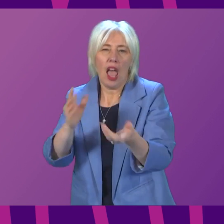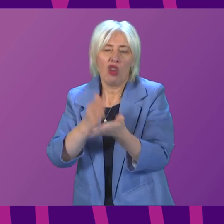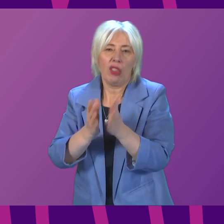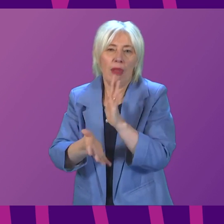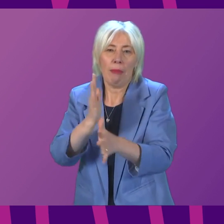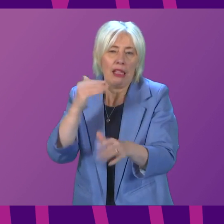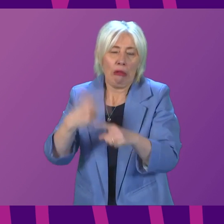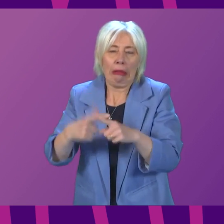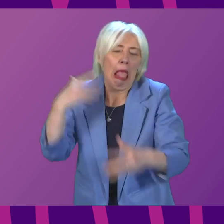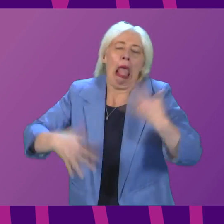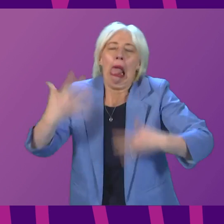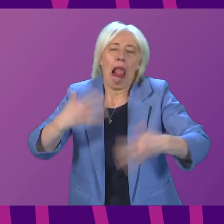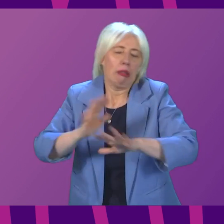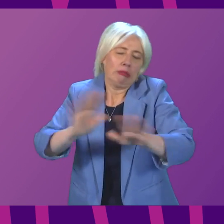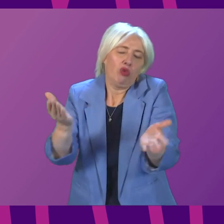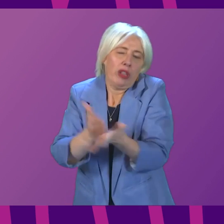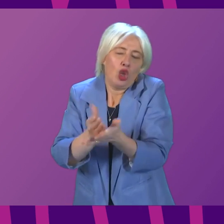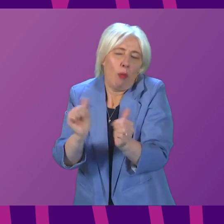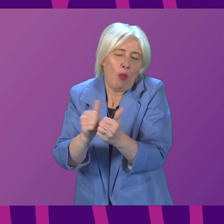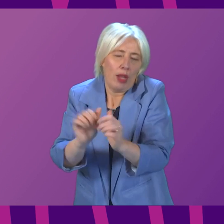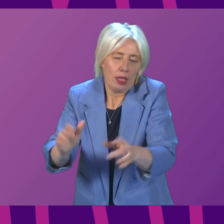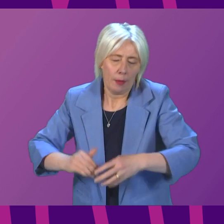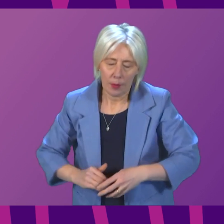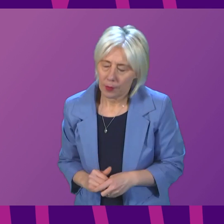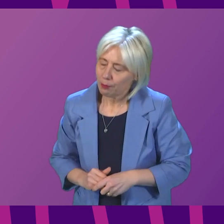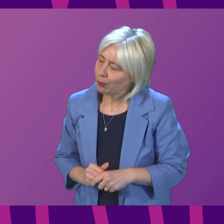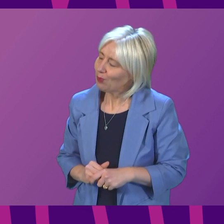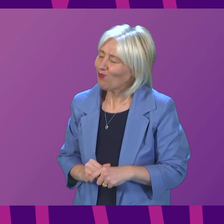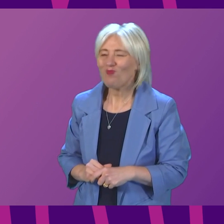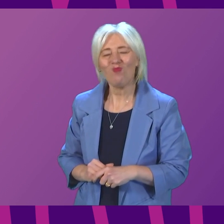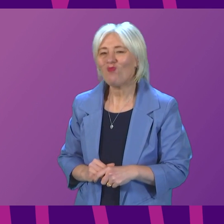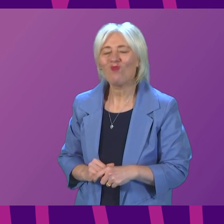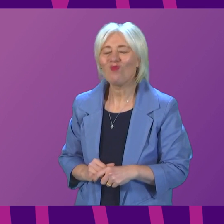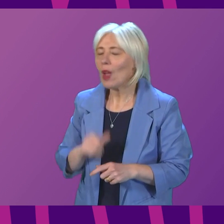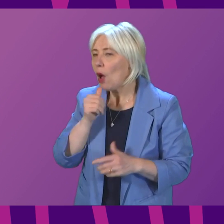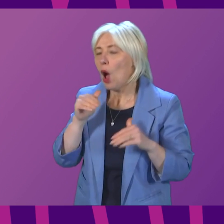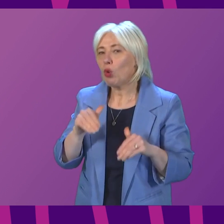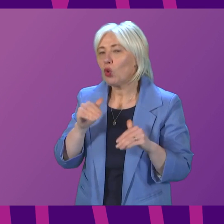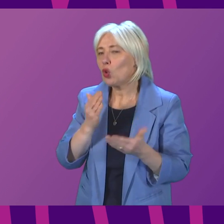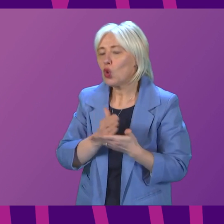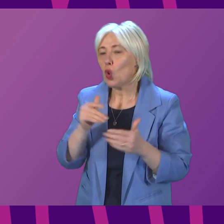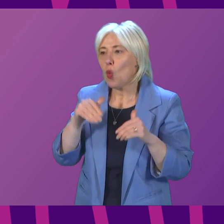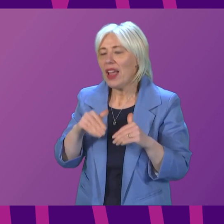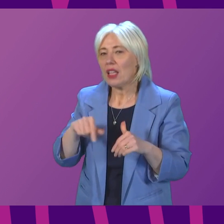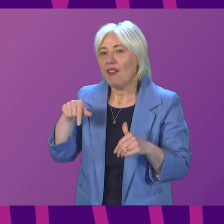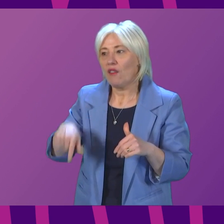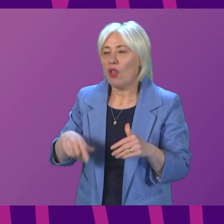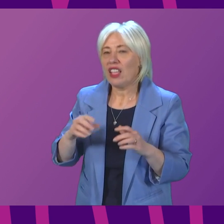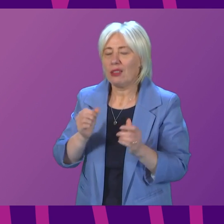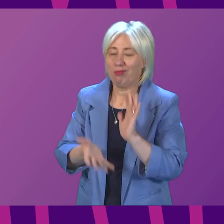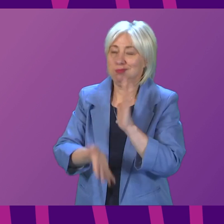I am not sure that waiting for this shambles of a UK Government to get its act together